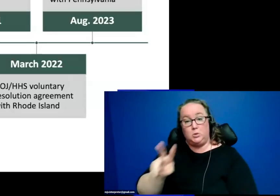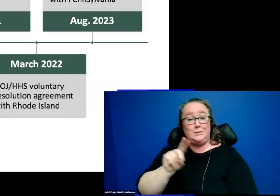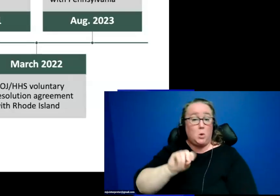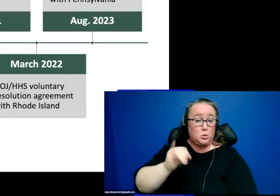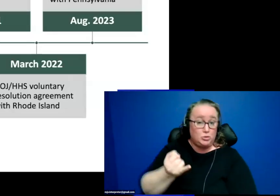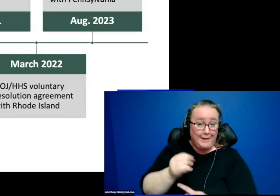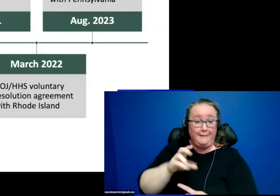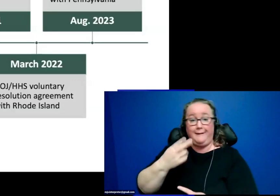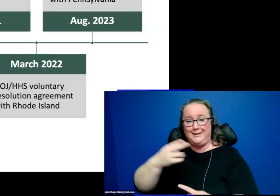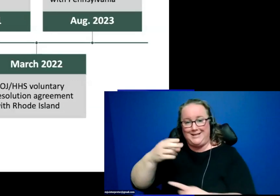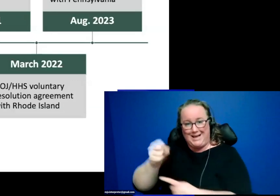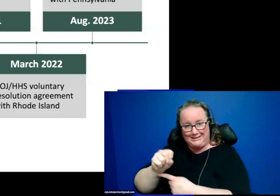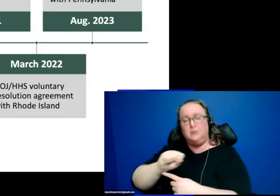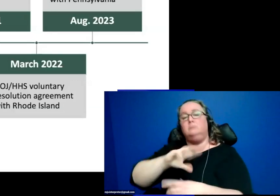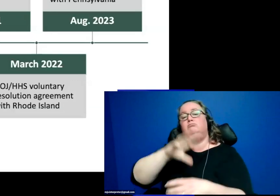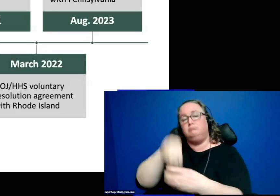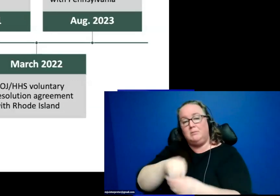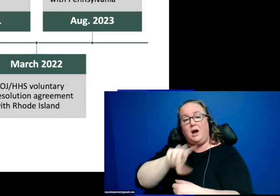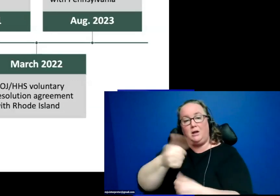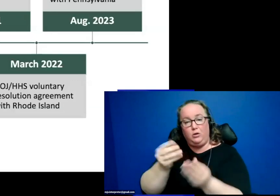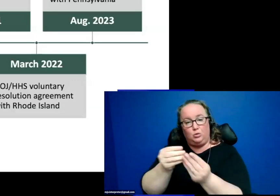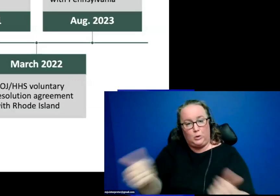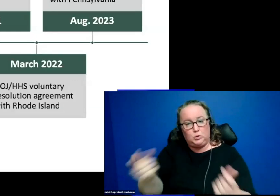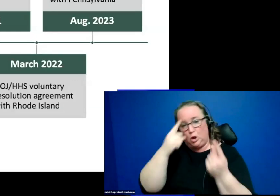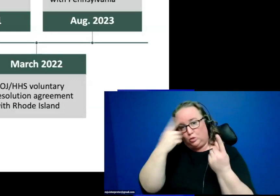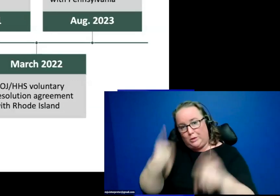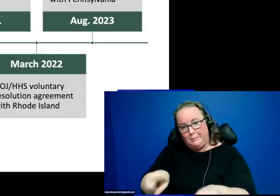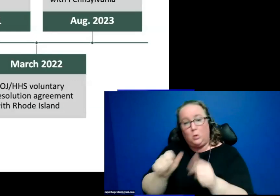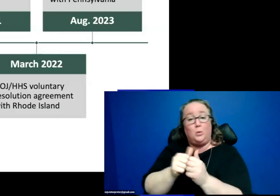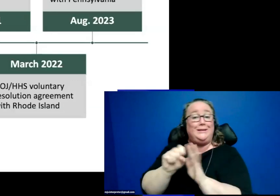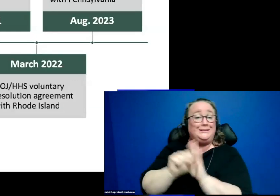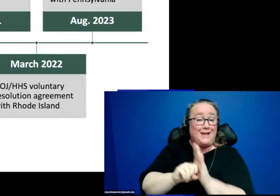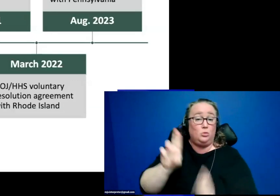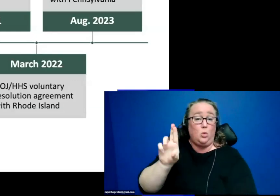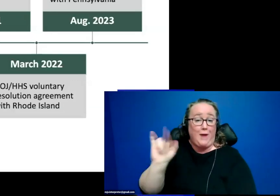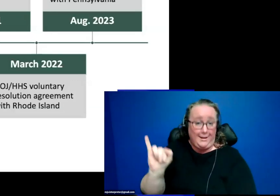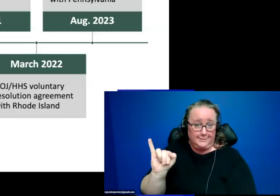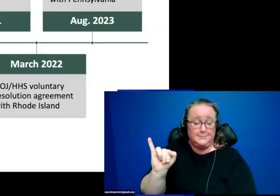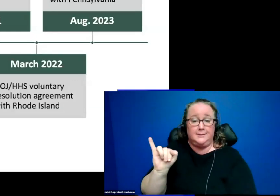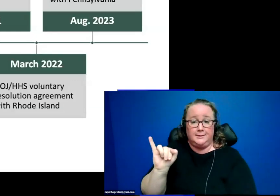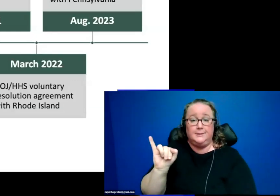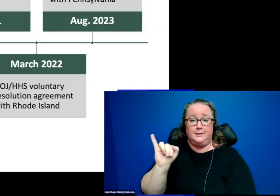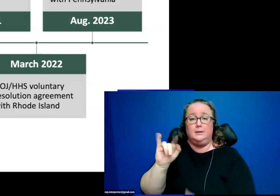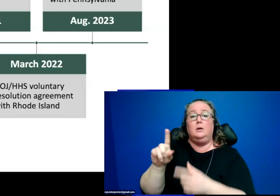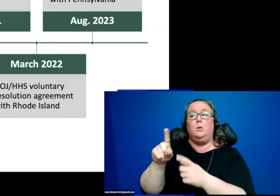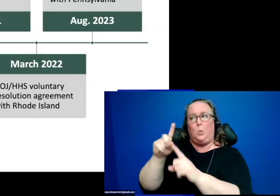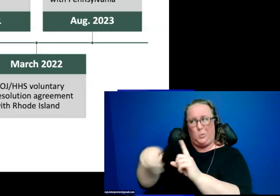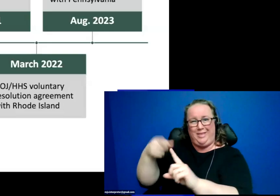another voluntary resolution agreement where they found the State of Rhode Island violated the ADA and Rehab Act